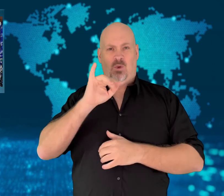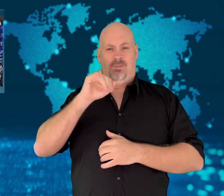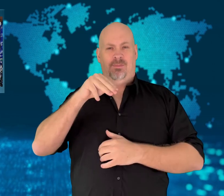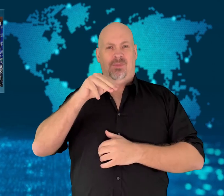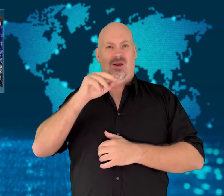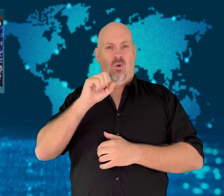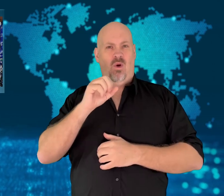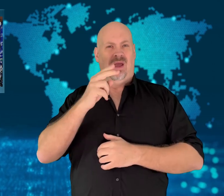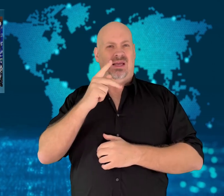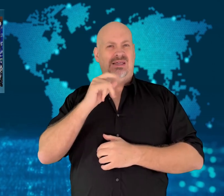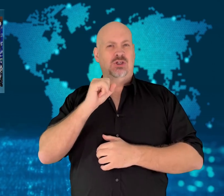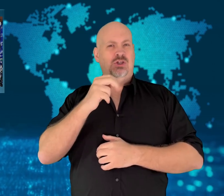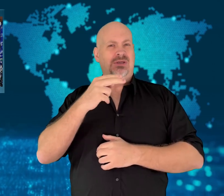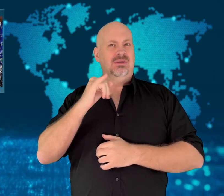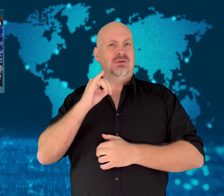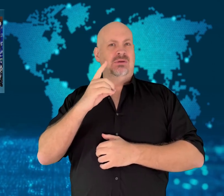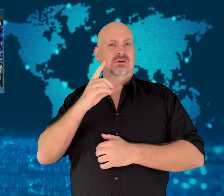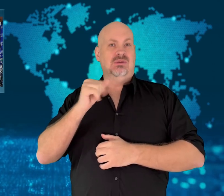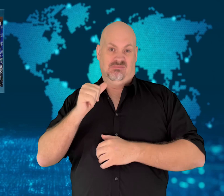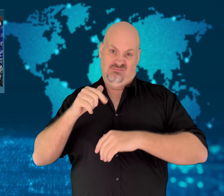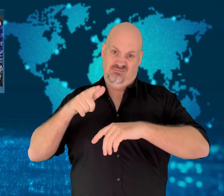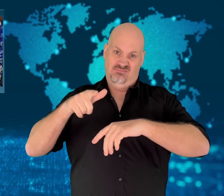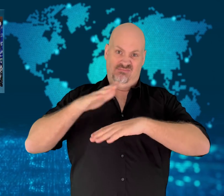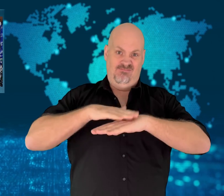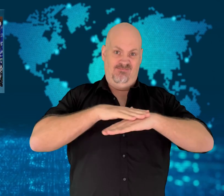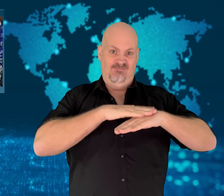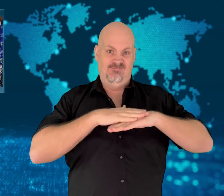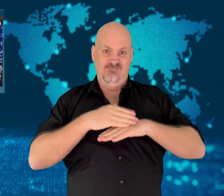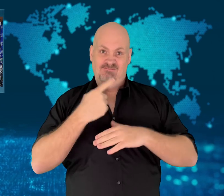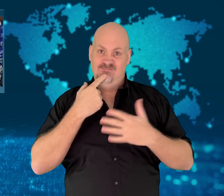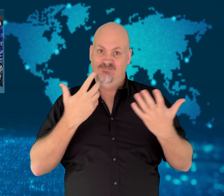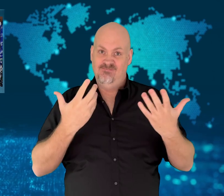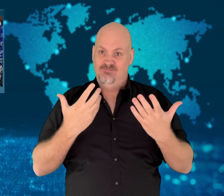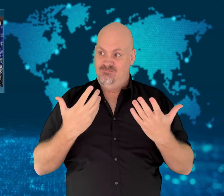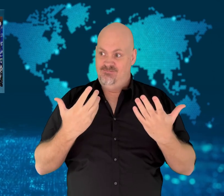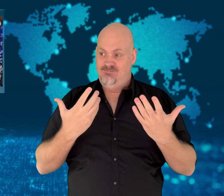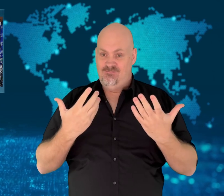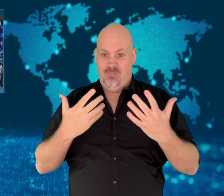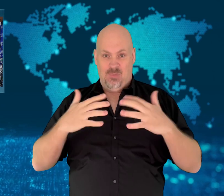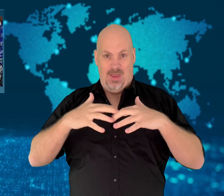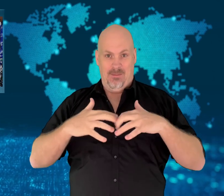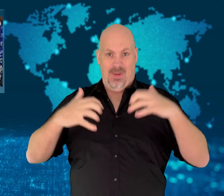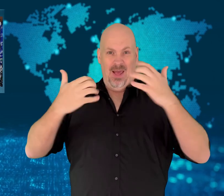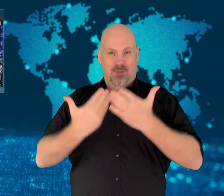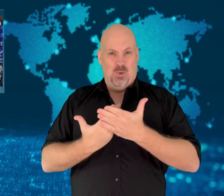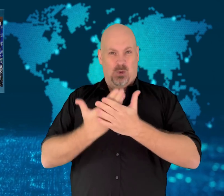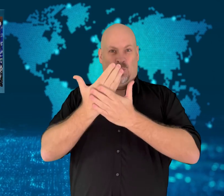urgent problem when he addressed a new session of Parliament.